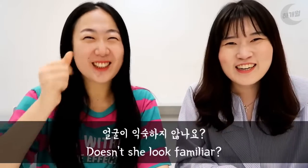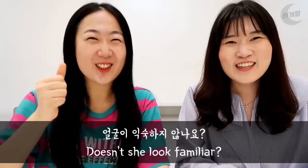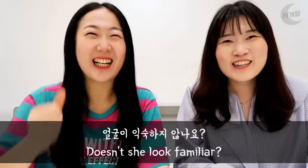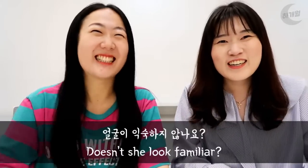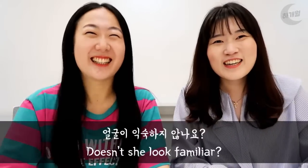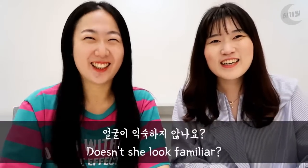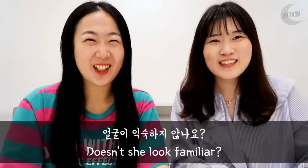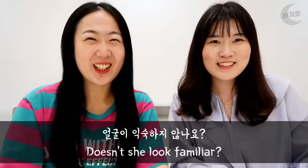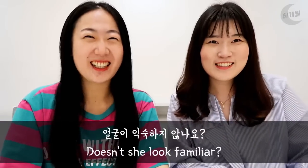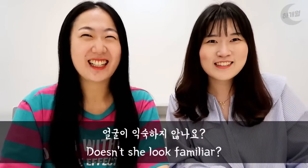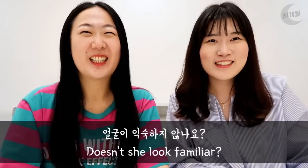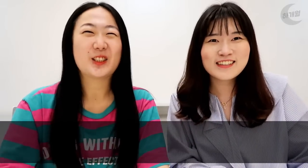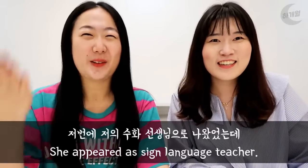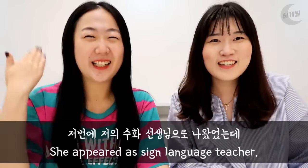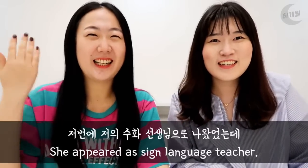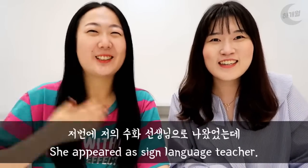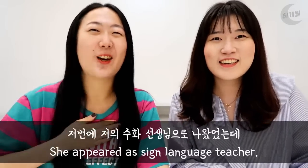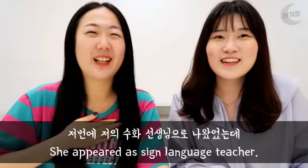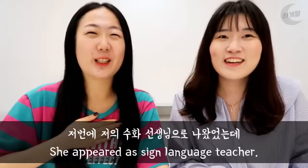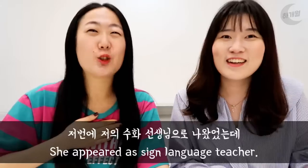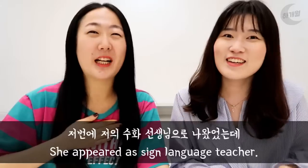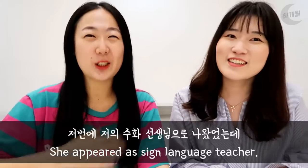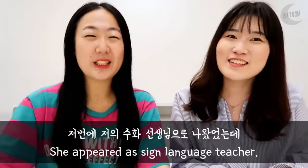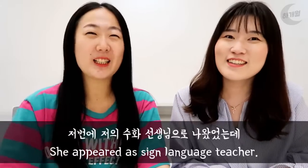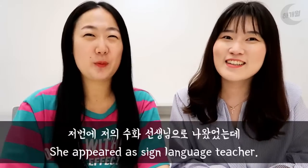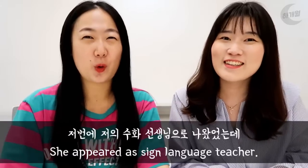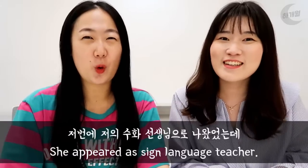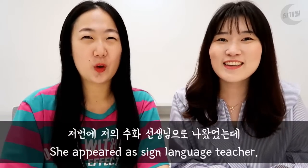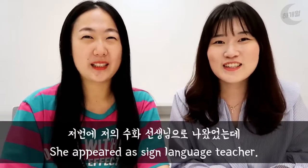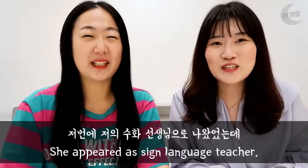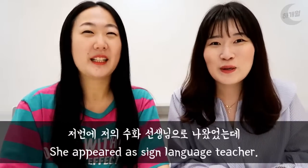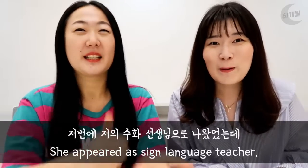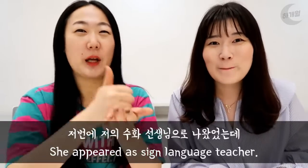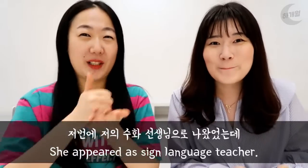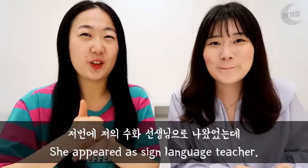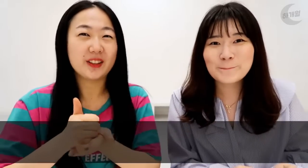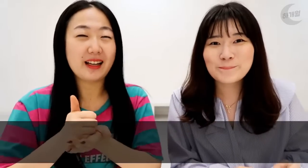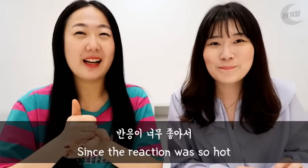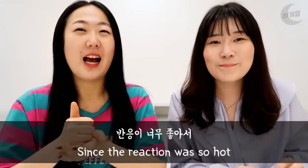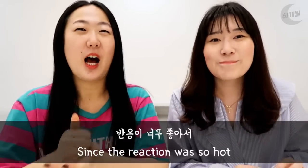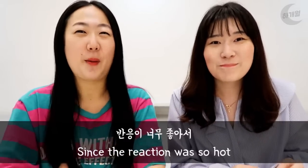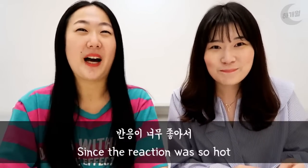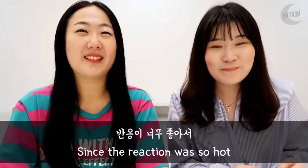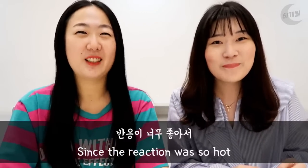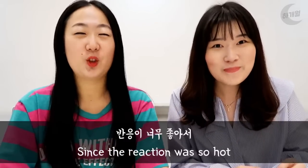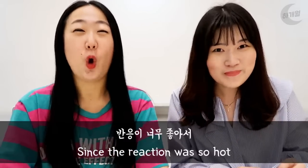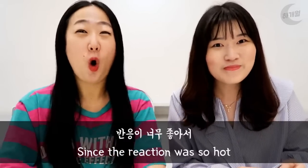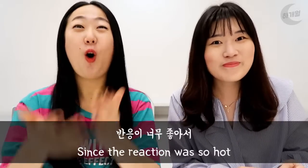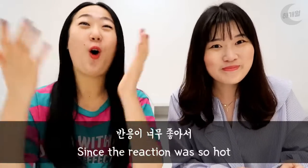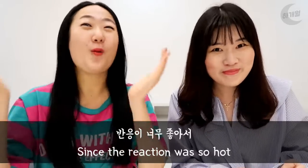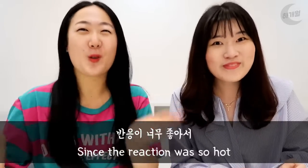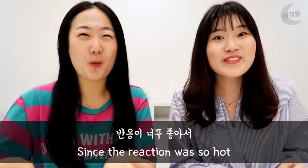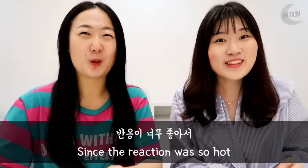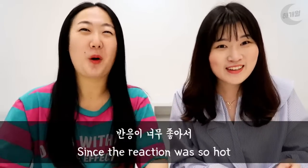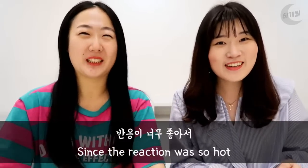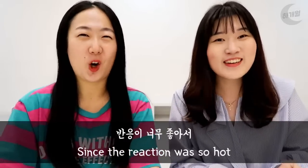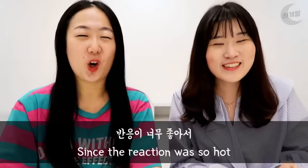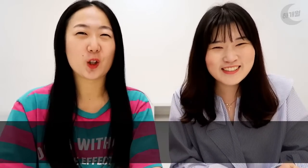Doesn’t she look familiar? She appeared as sign language teacher. Since the reaction was so hot